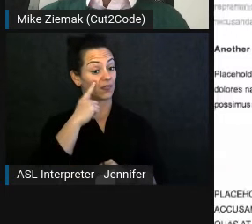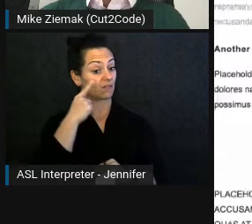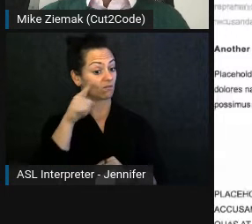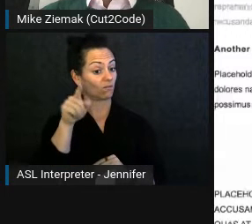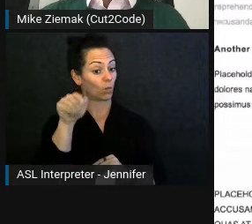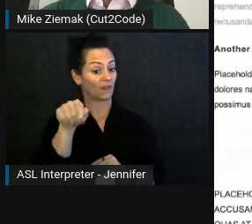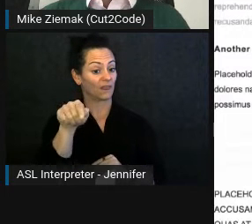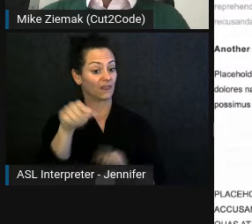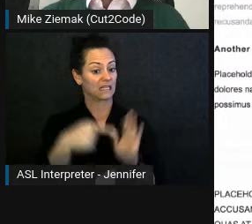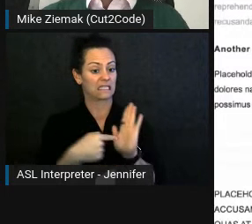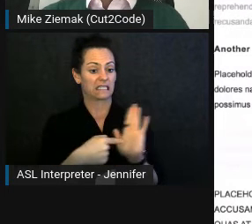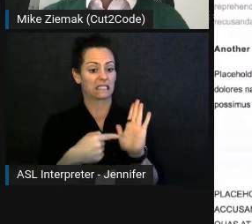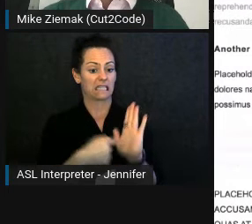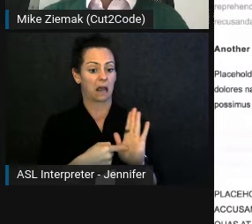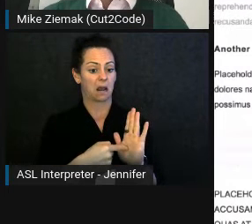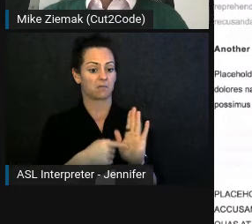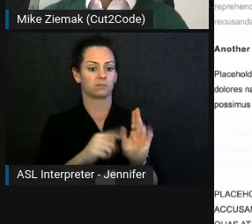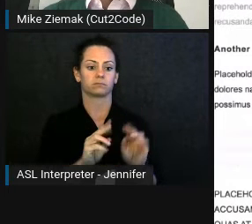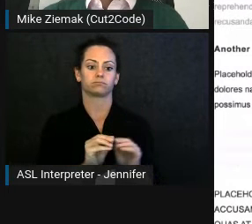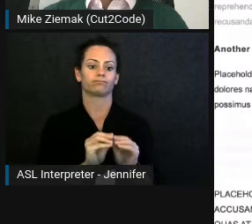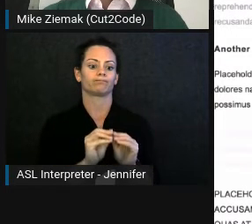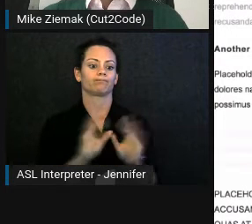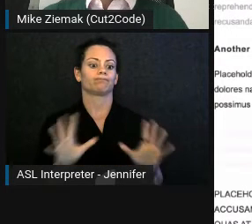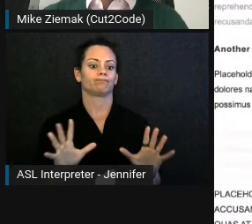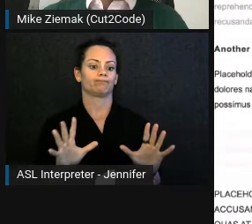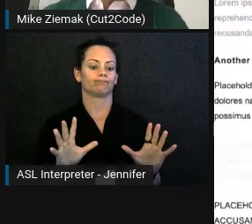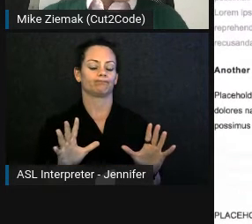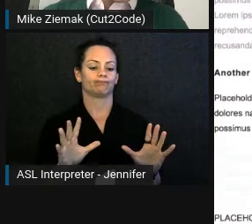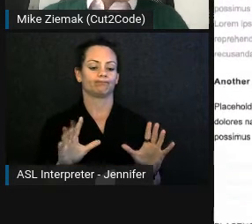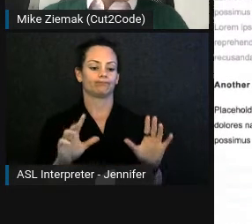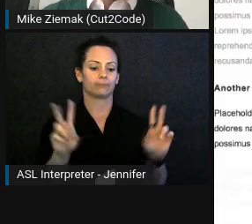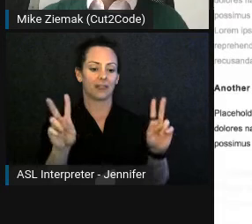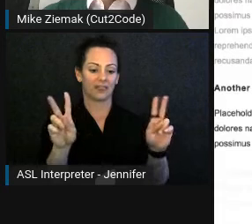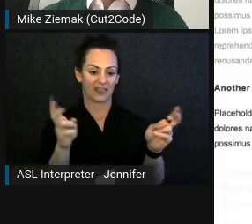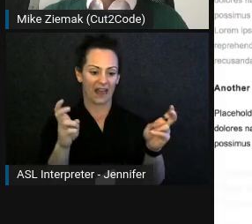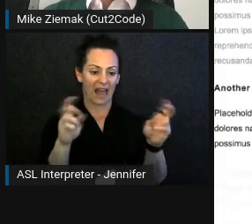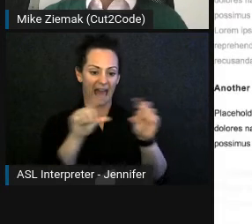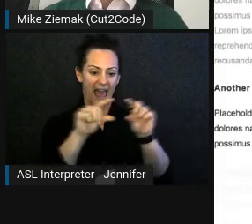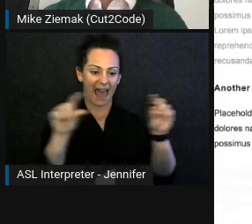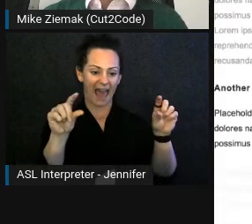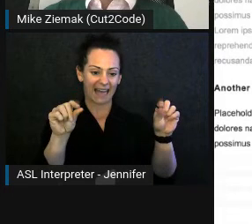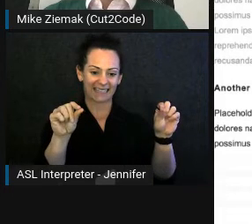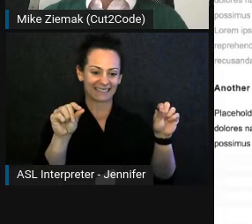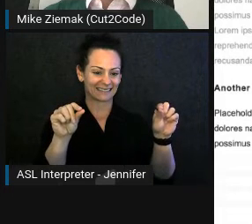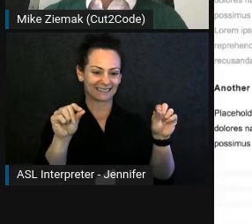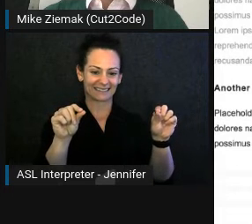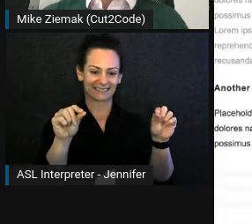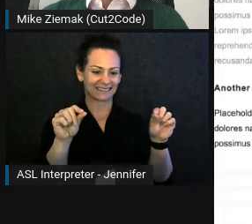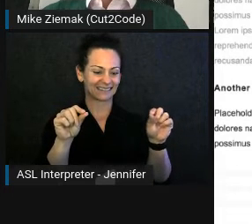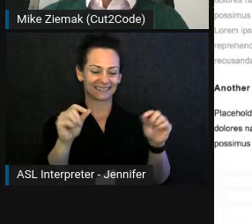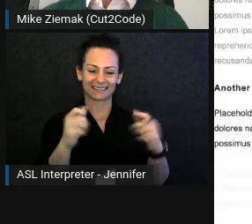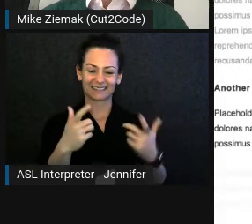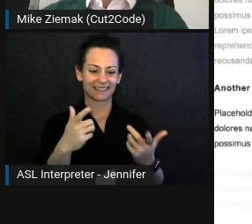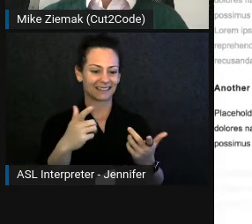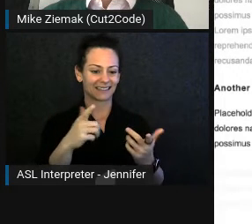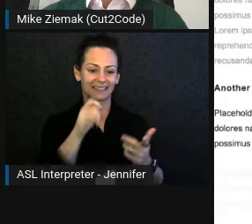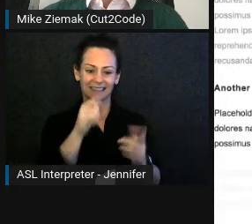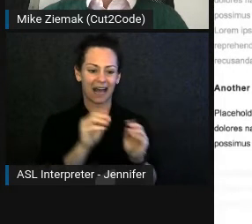it's rather evident that the headings don't have a correct hierarchy. As you can see, the first one here is a bit smaller, sample heading.